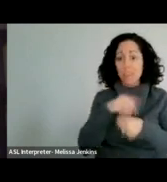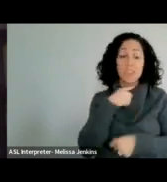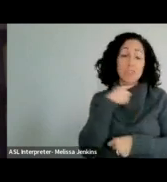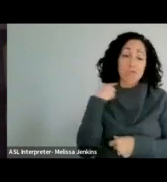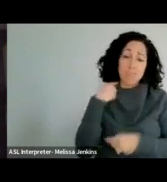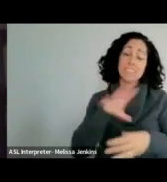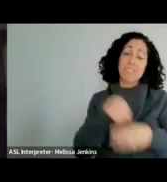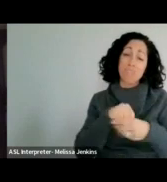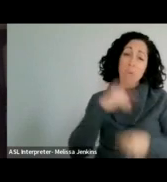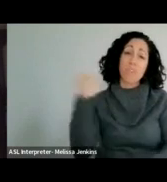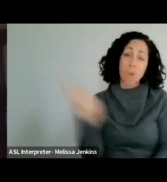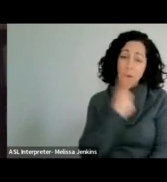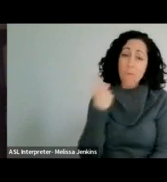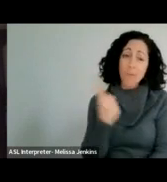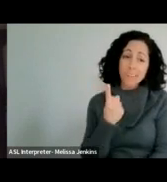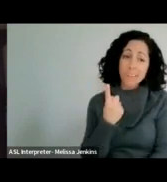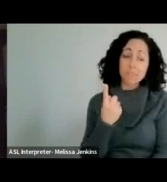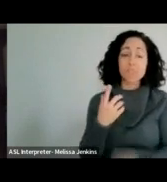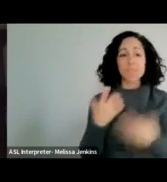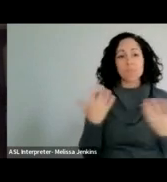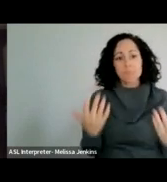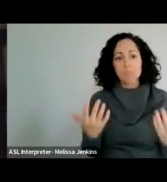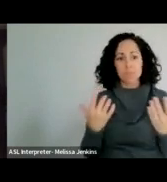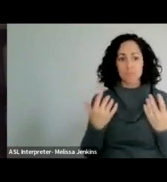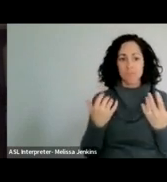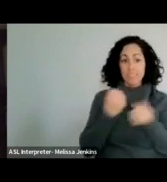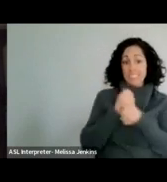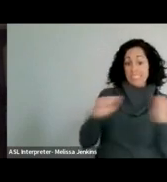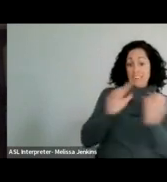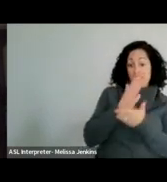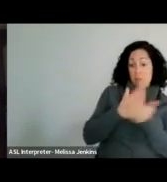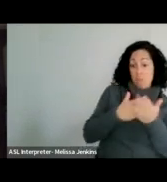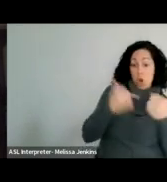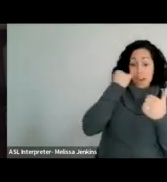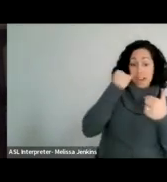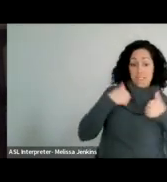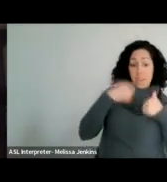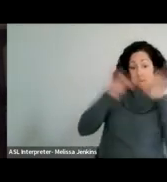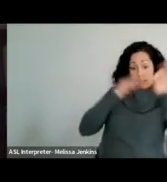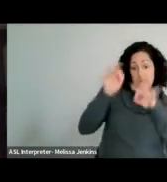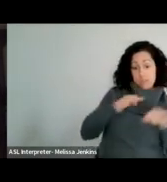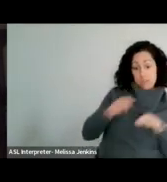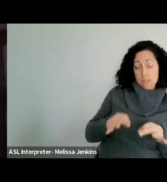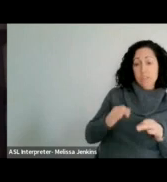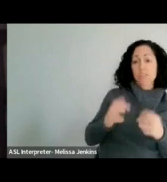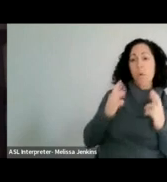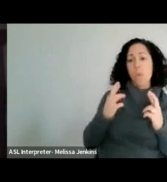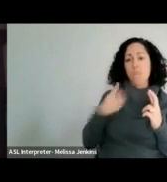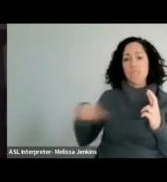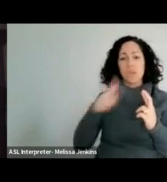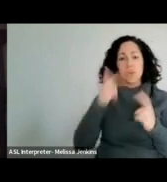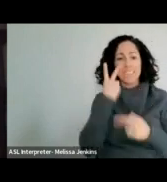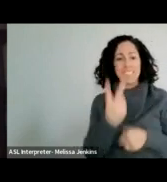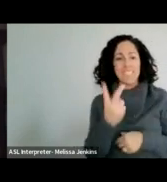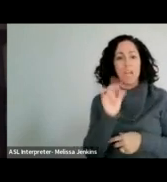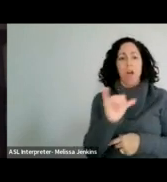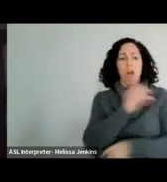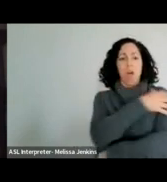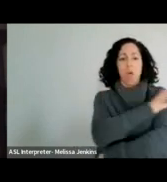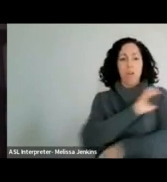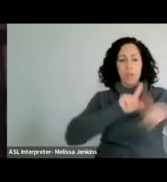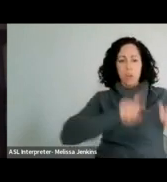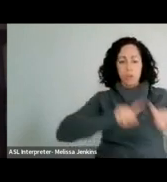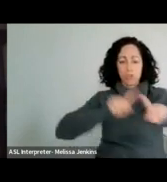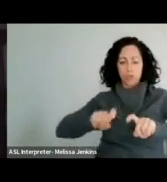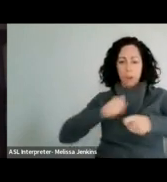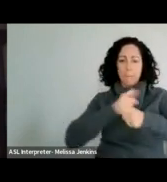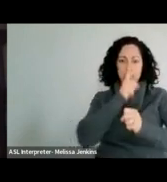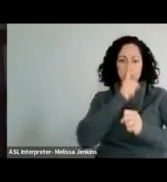And I hope that by going through the safety aspects, we can show you how we make these clinical trials as safe as possible.